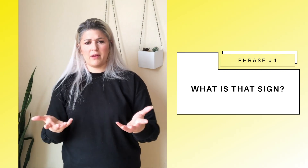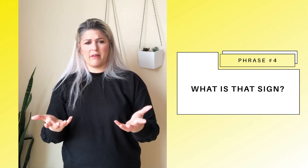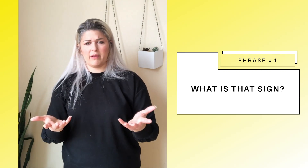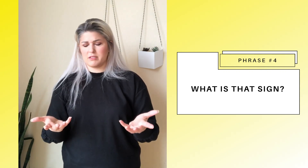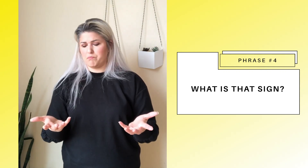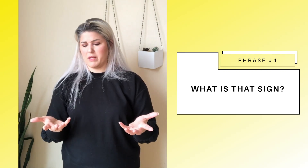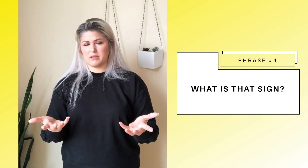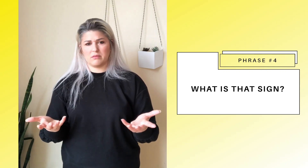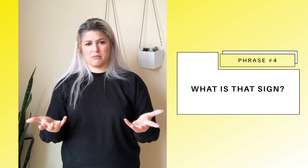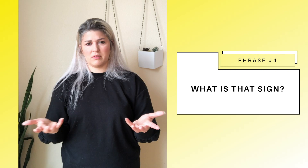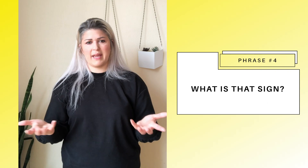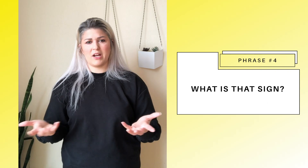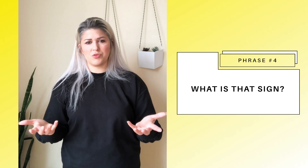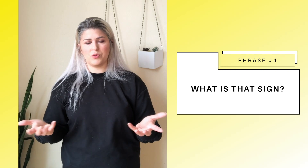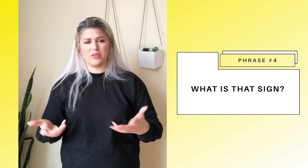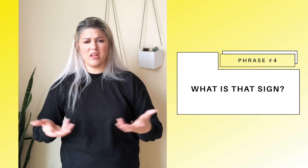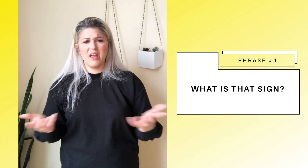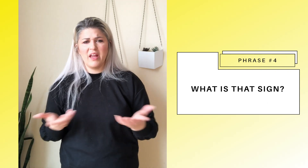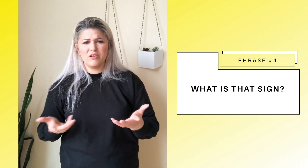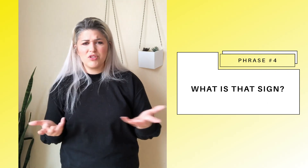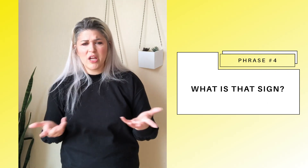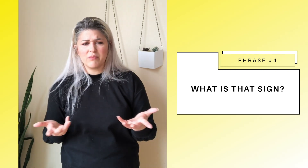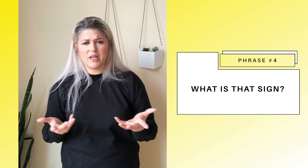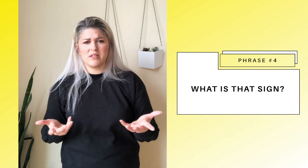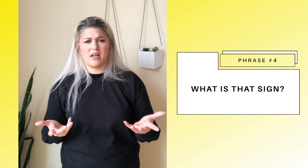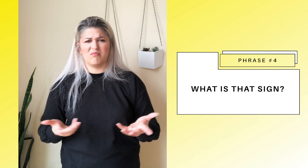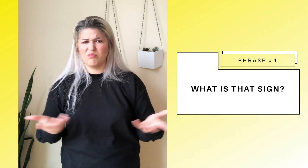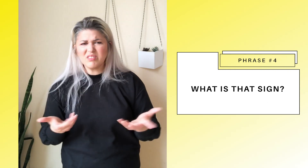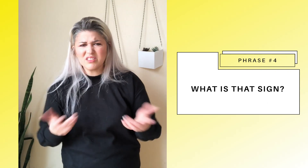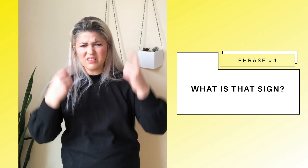They're kind of like this bent casual thing and you shake them side to side and